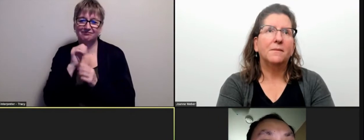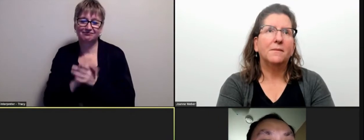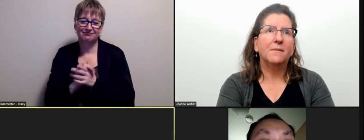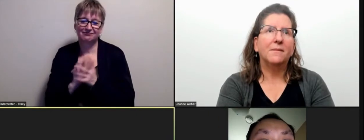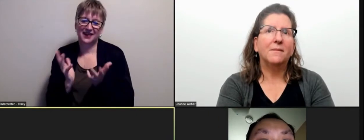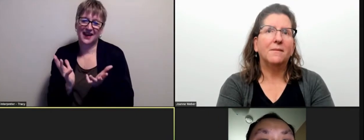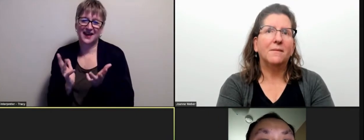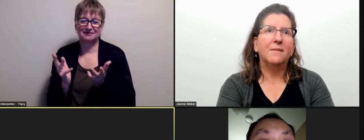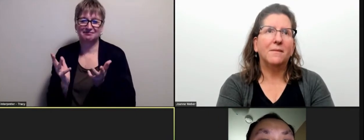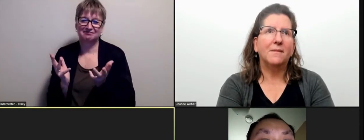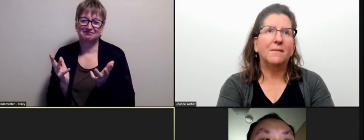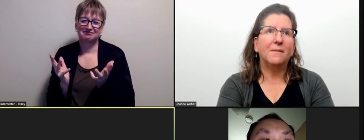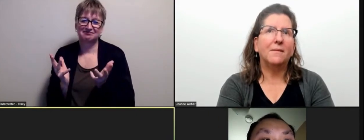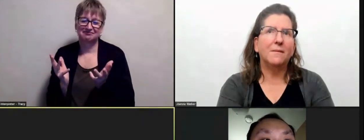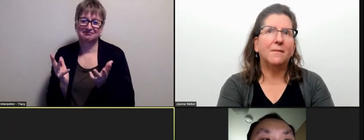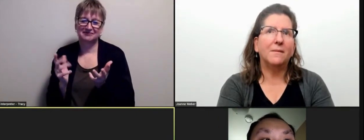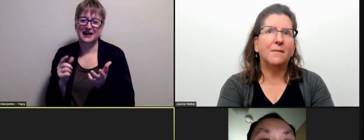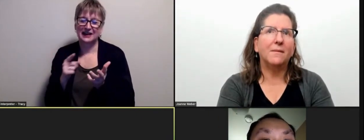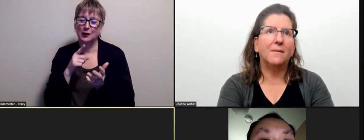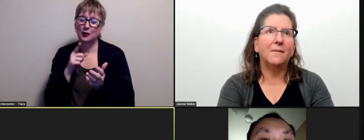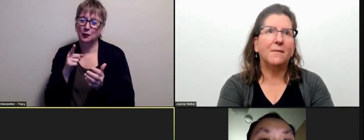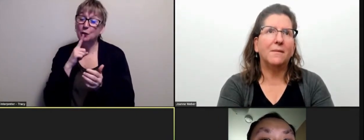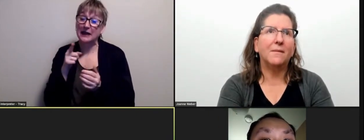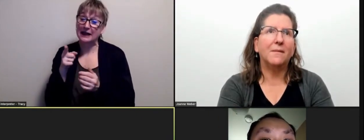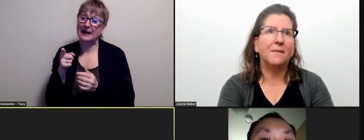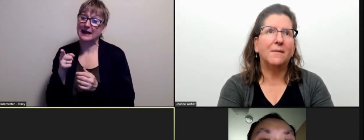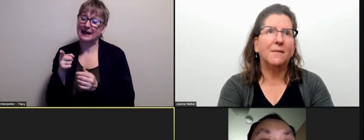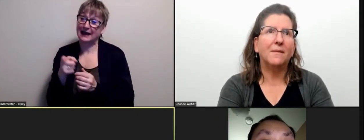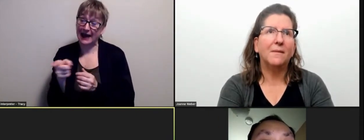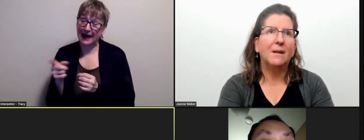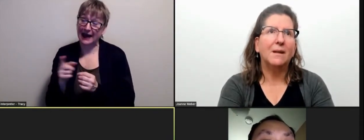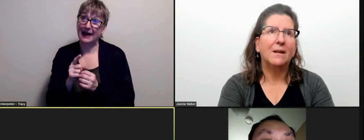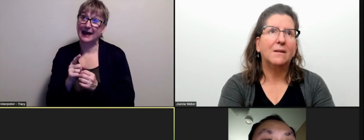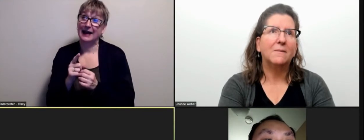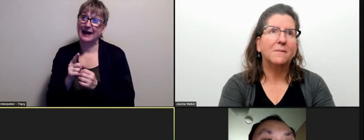they took every advantage to make fun of me and to bully me.